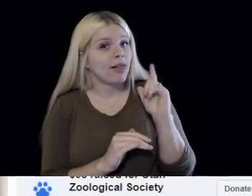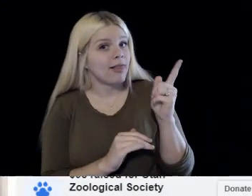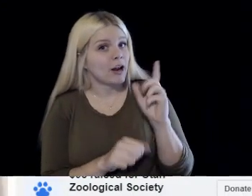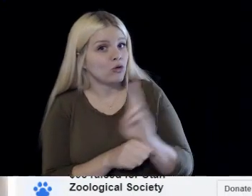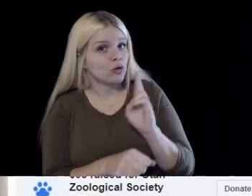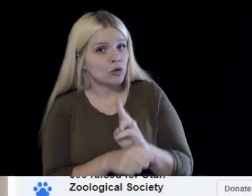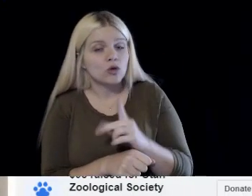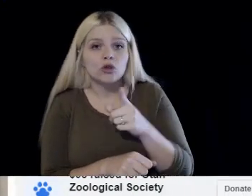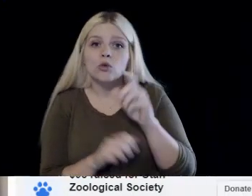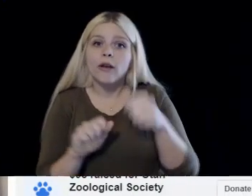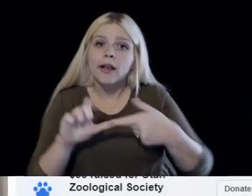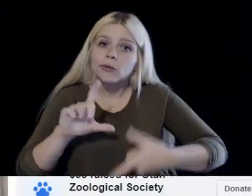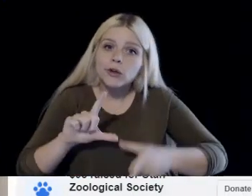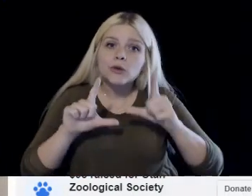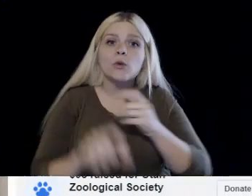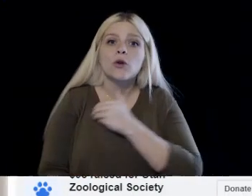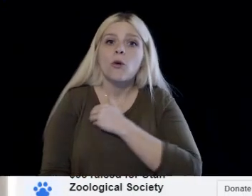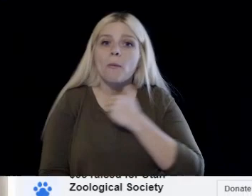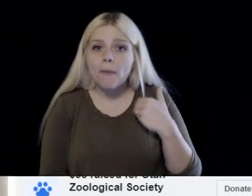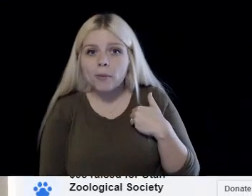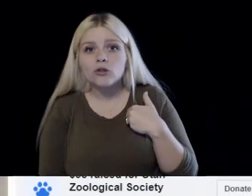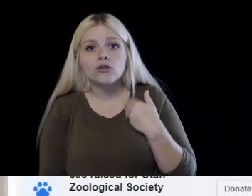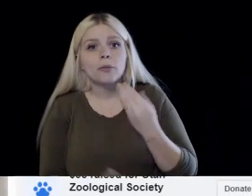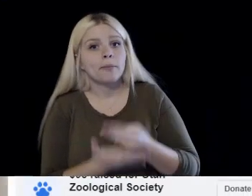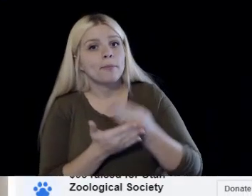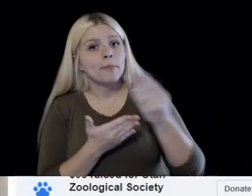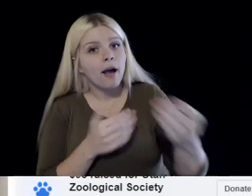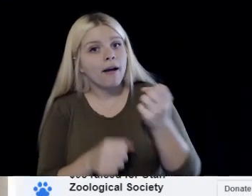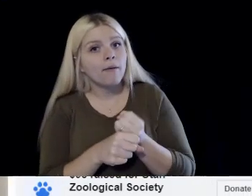be used later as well. So please think about your zoo during this time, you can